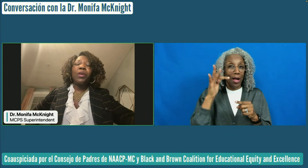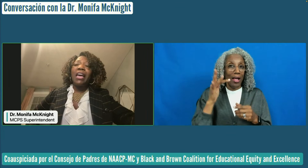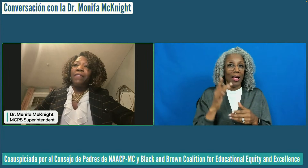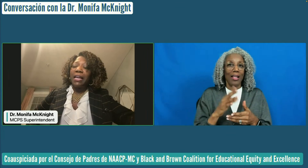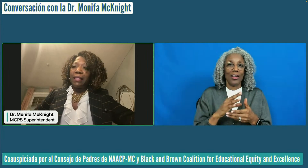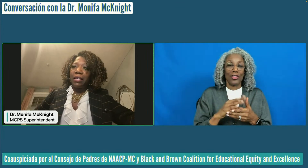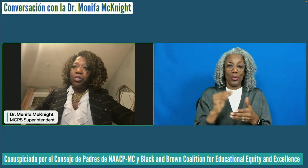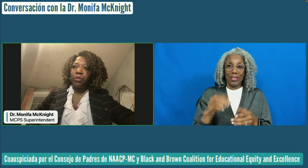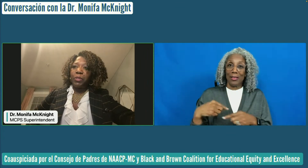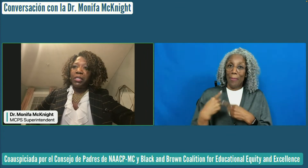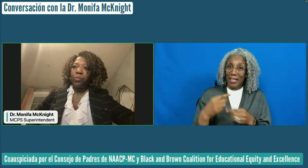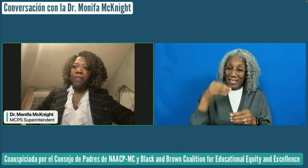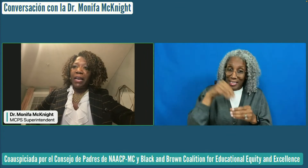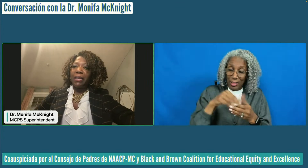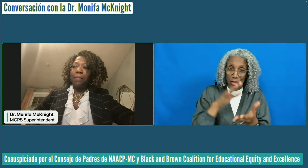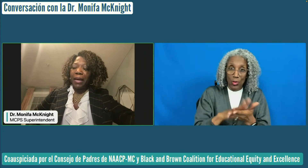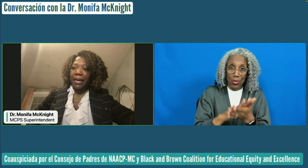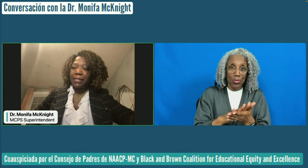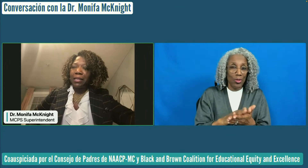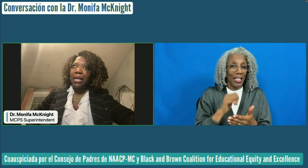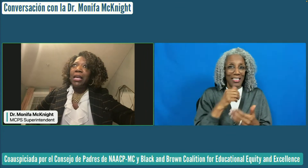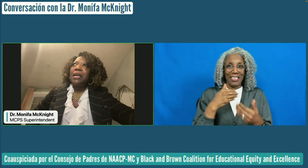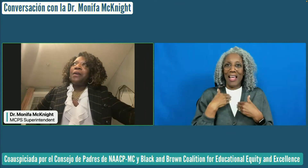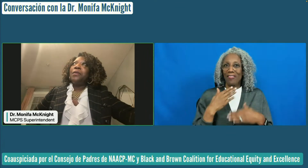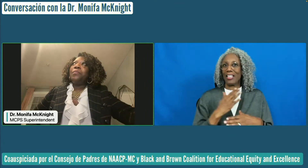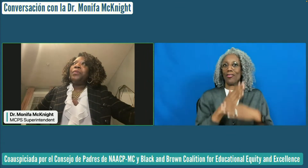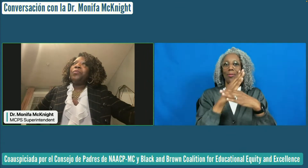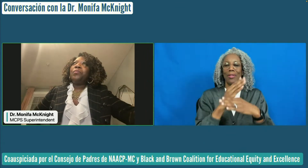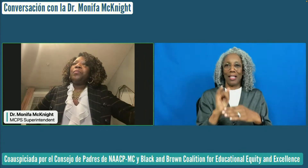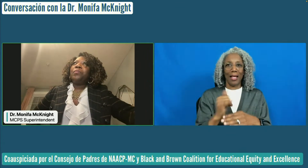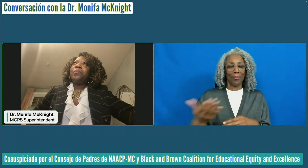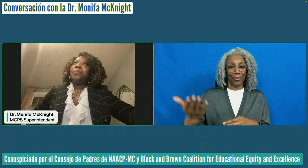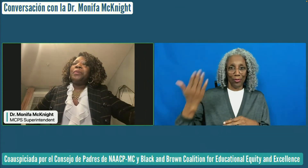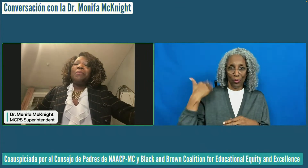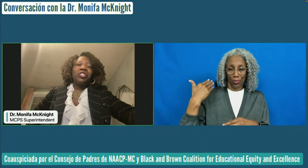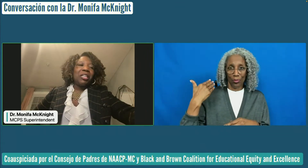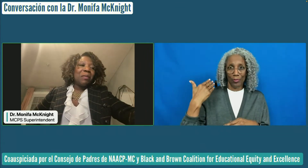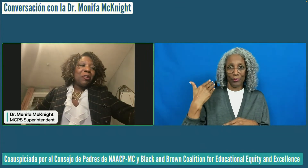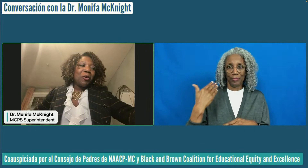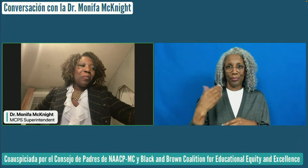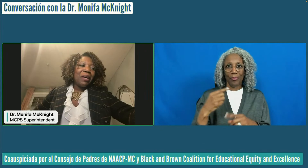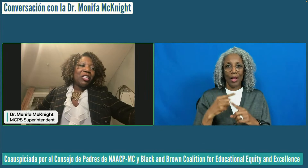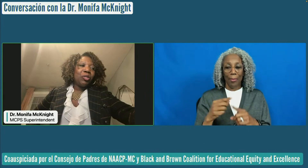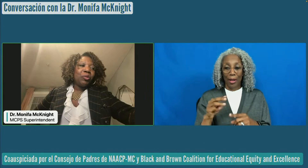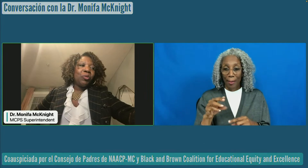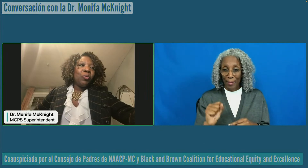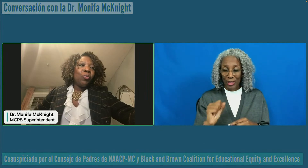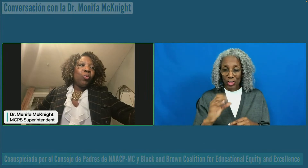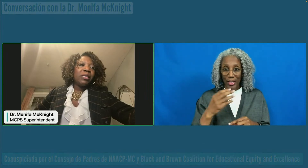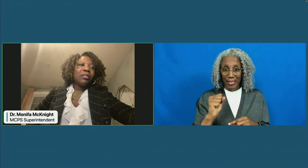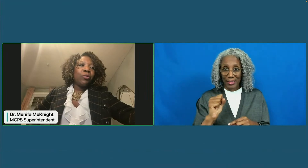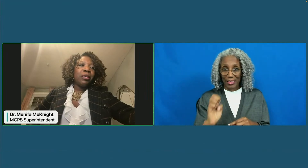able to implement many of our practices successfully, Um, given the fact that our students have been in school, and we